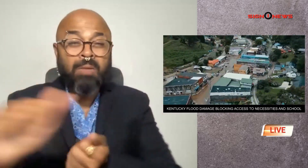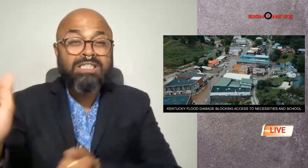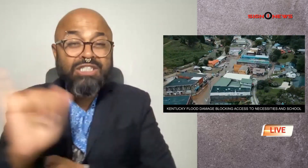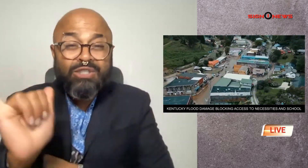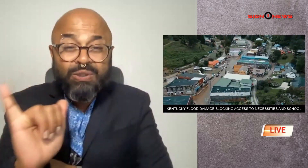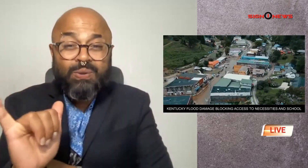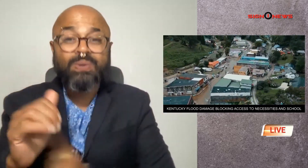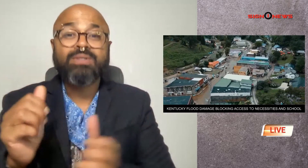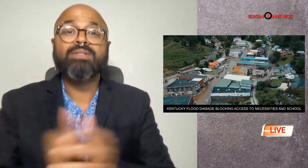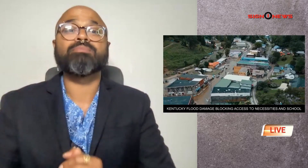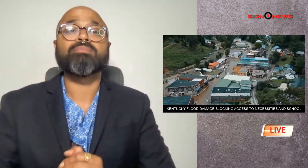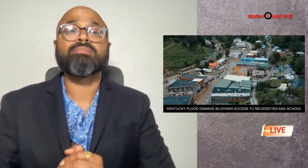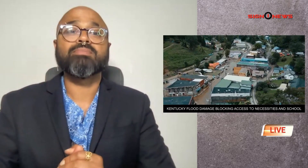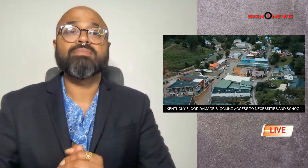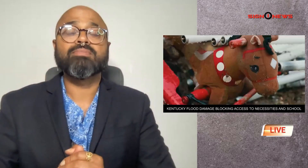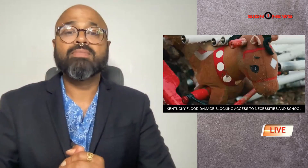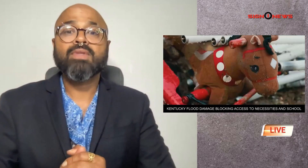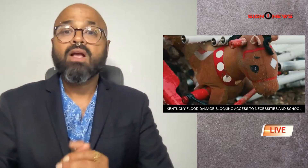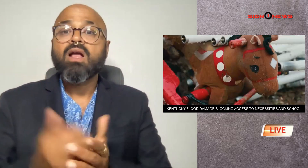first responder facilities are damaged too